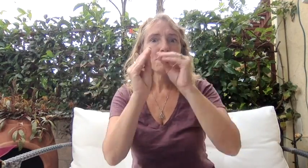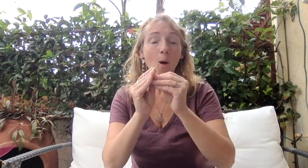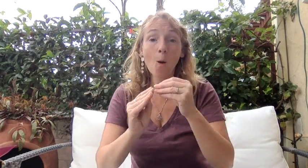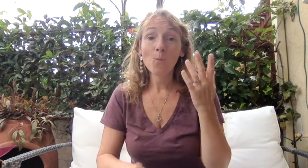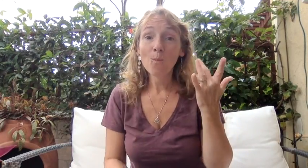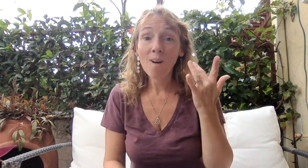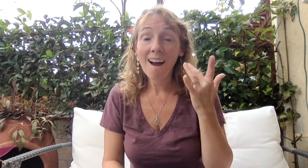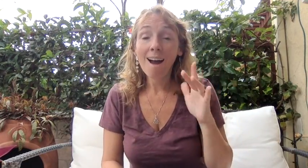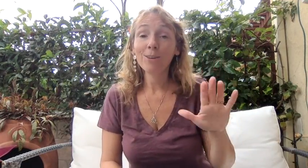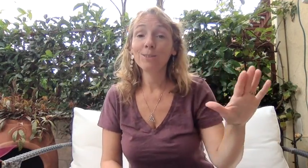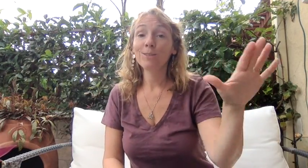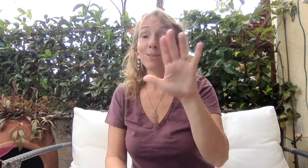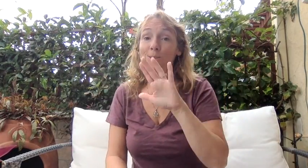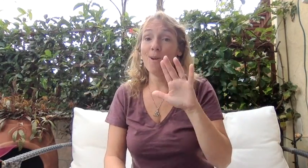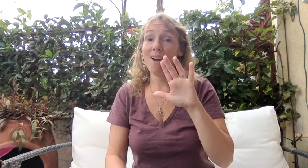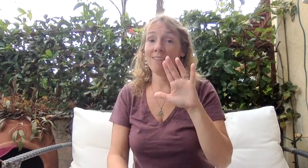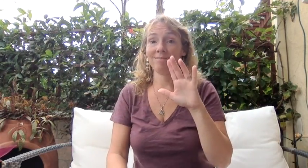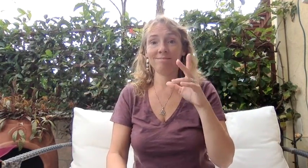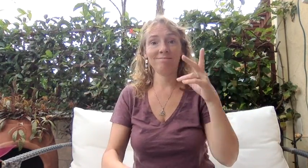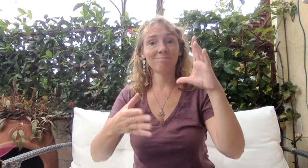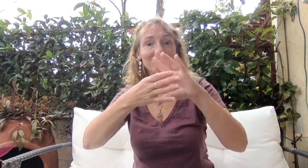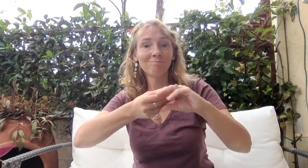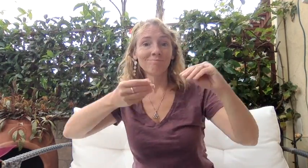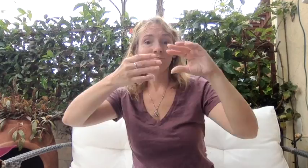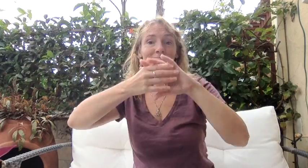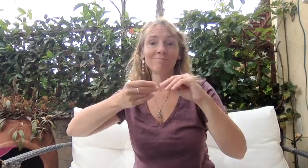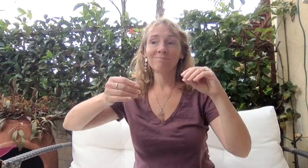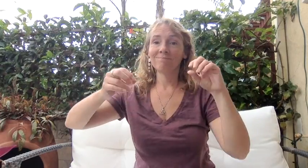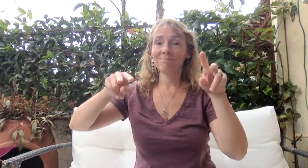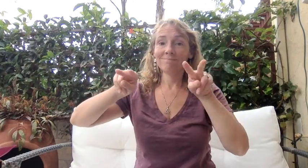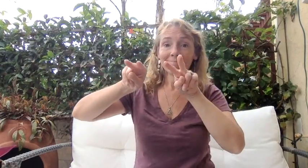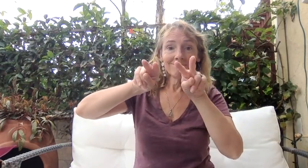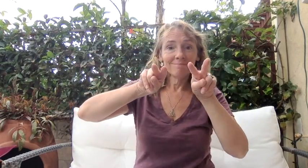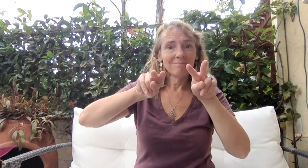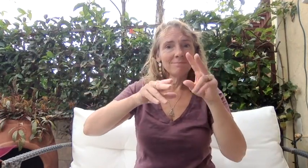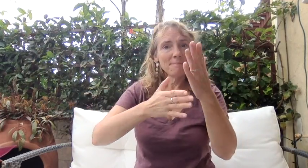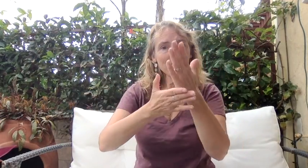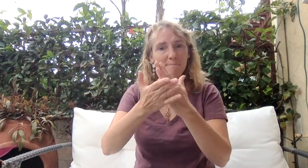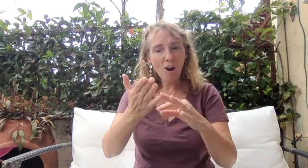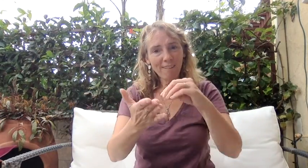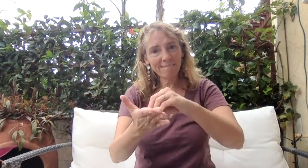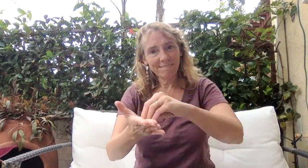means. In fact, you can expect even more recognition, and now